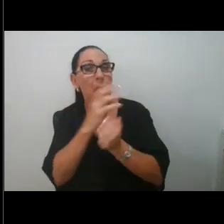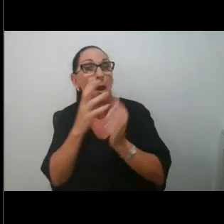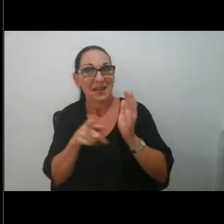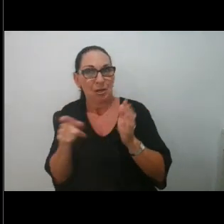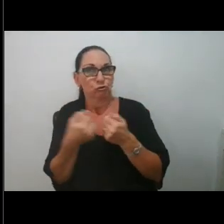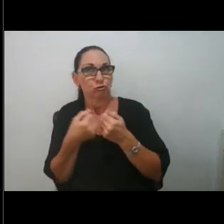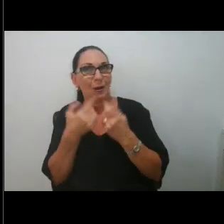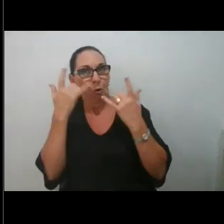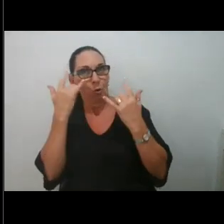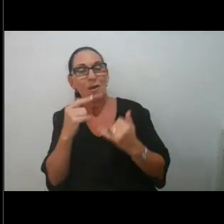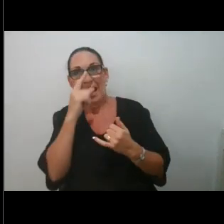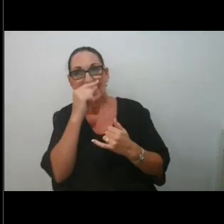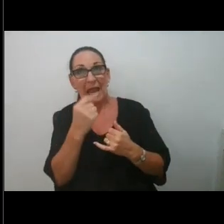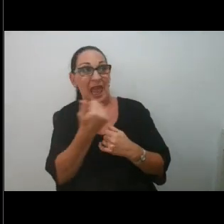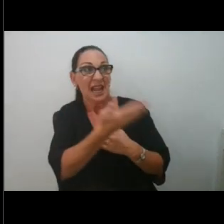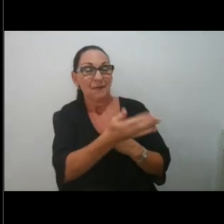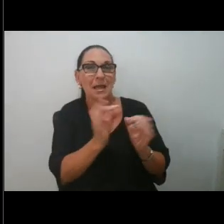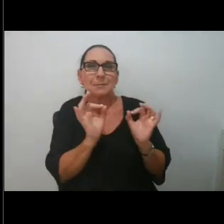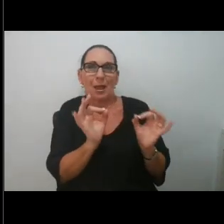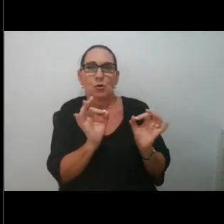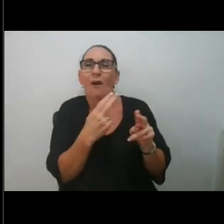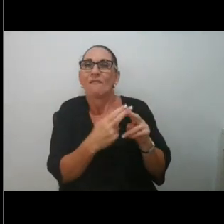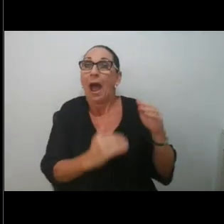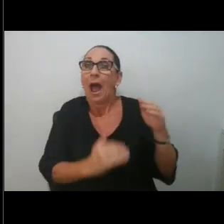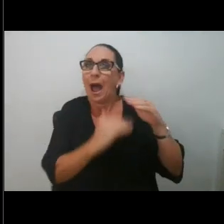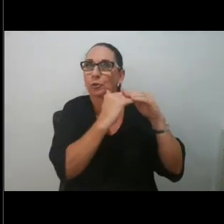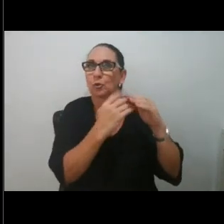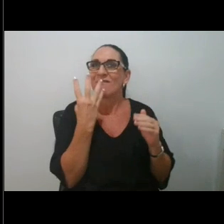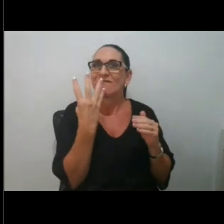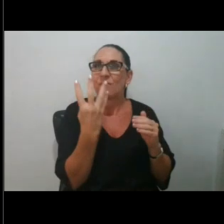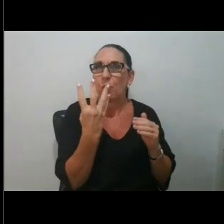sentences of up to four years imprisonment so we can capture some people who might be